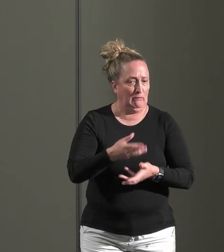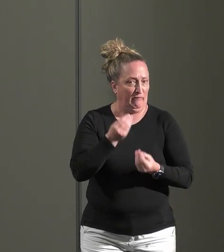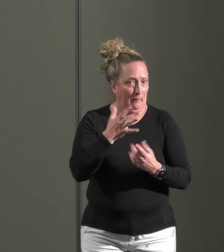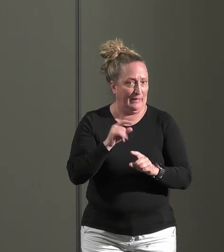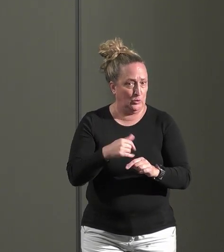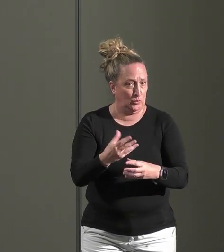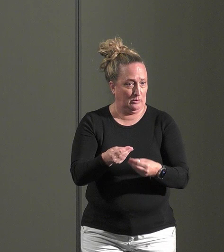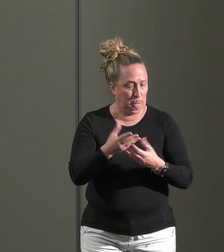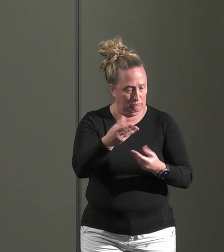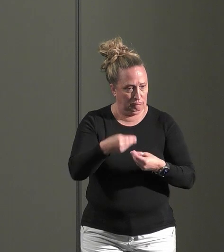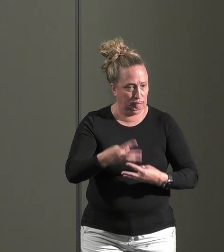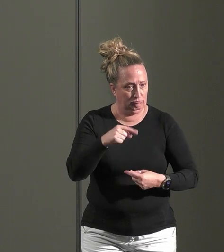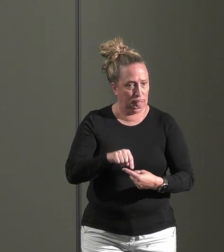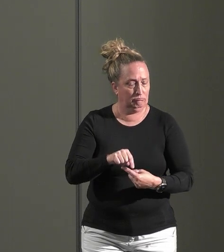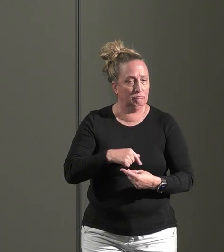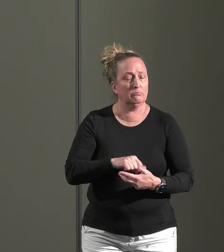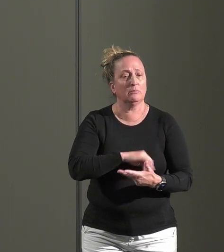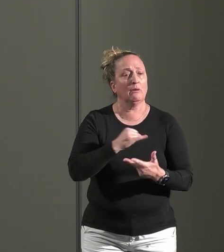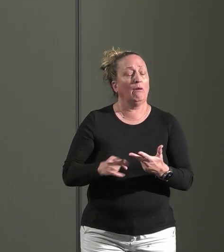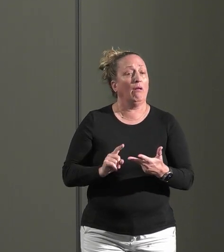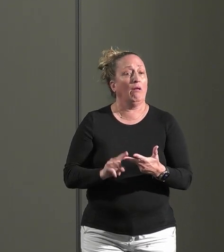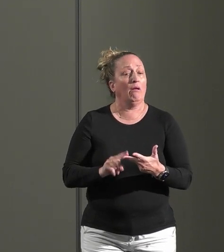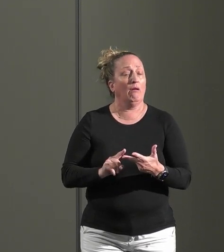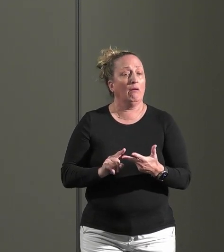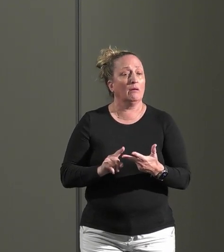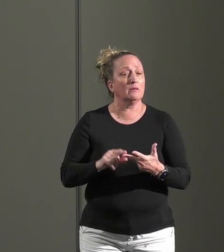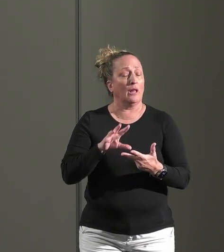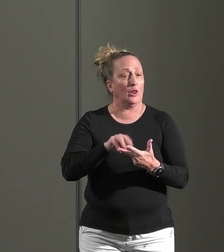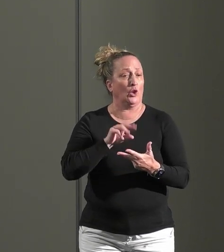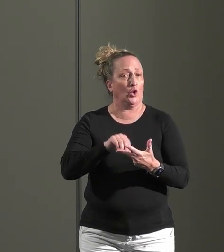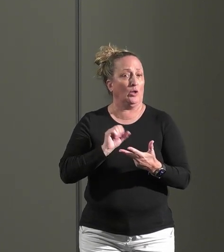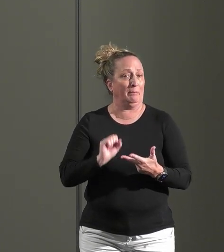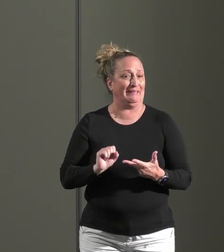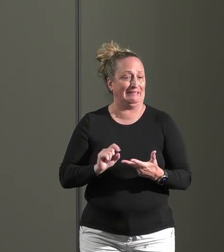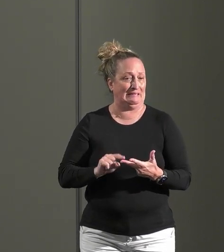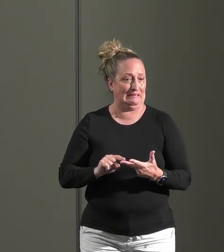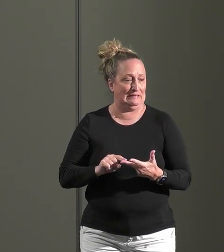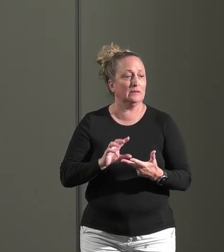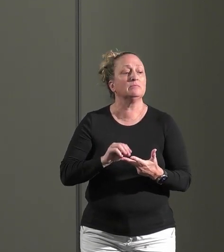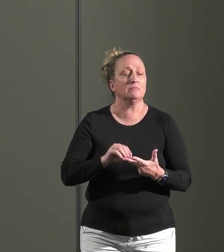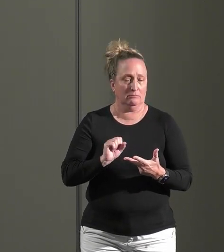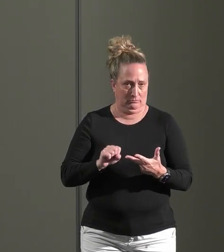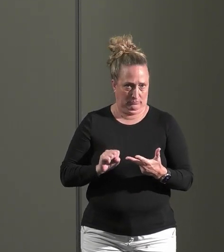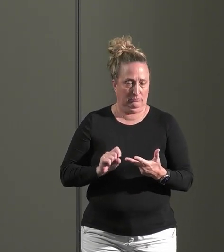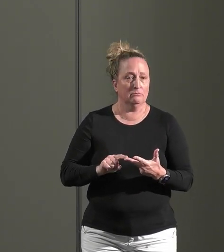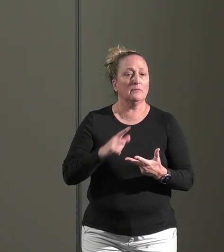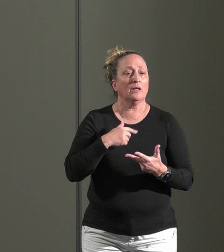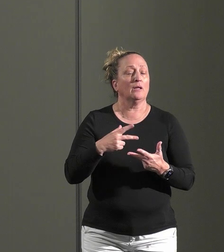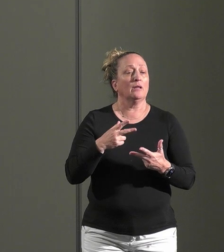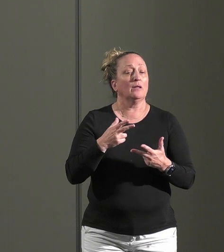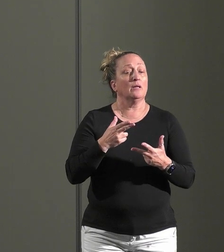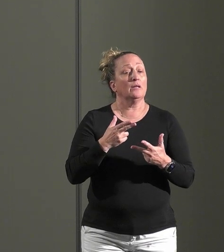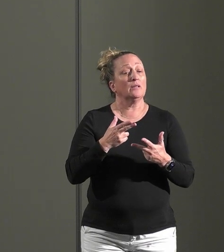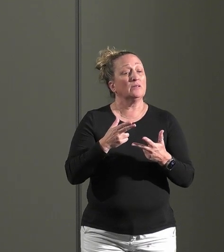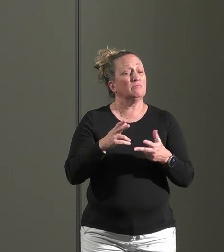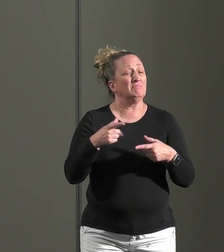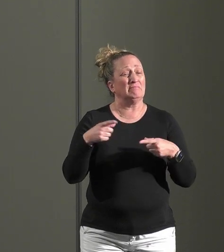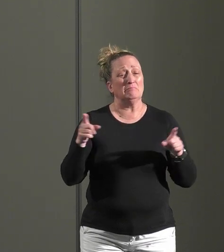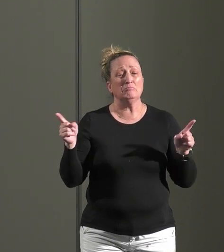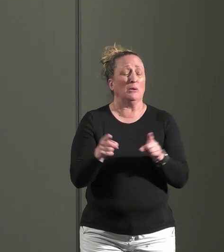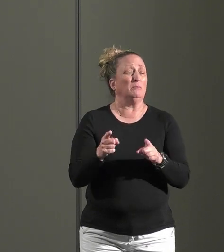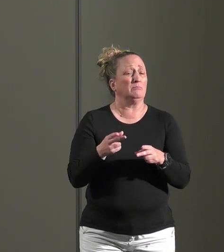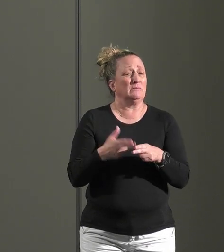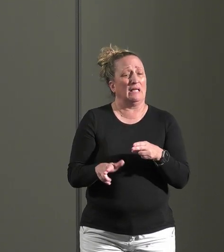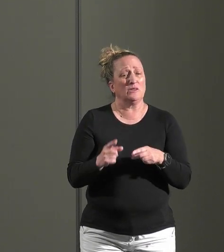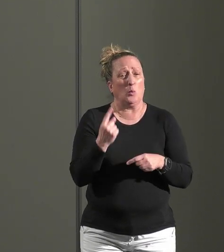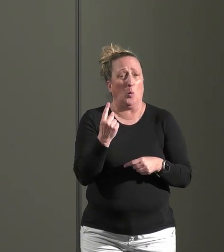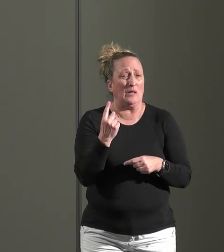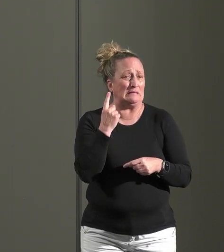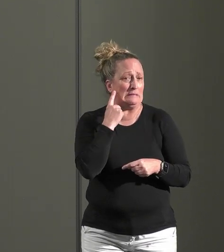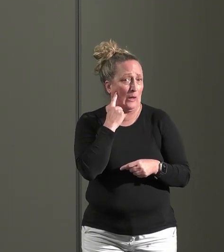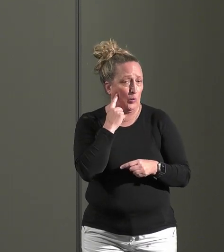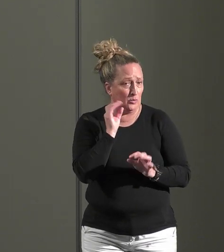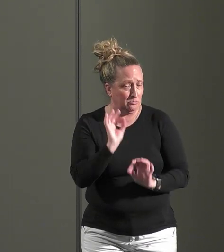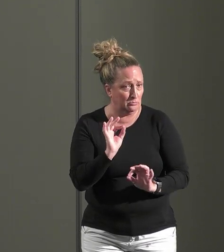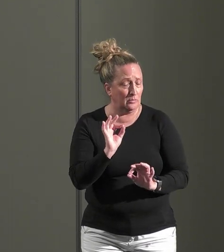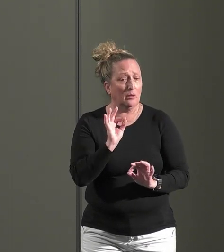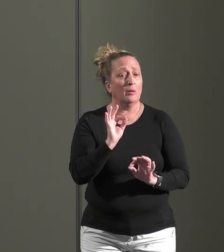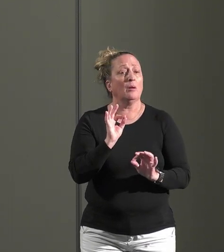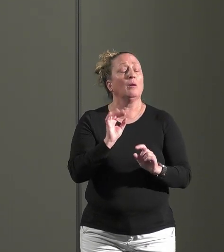you get. Last but not least learnability you could shorten text to one sound but increases